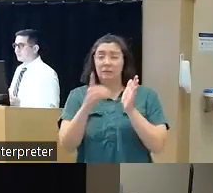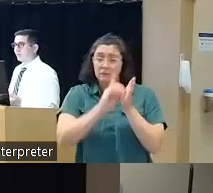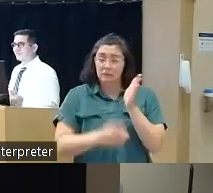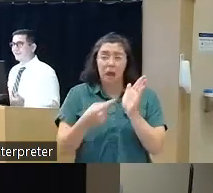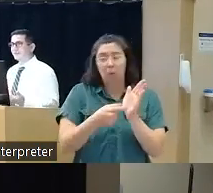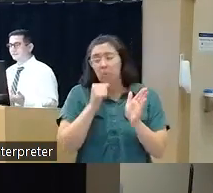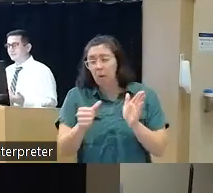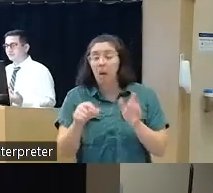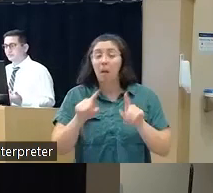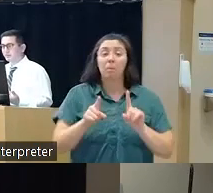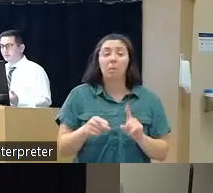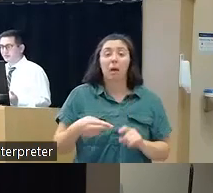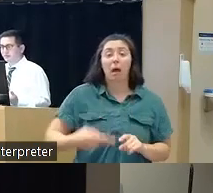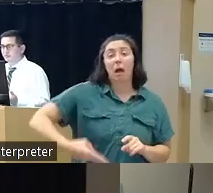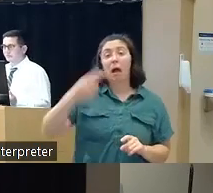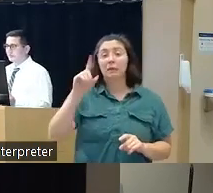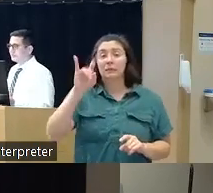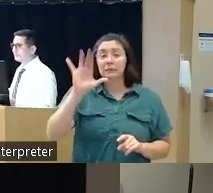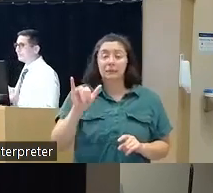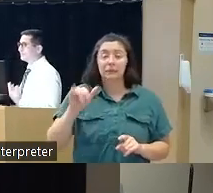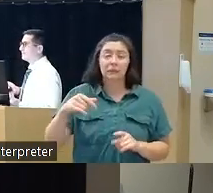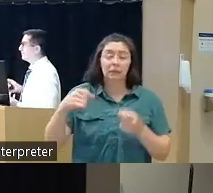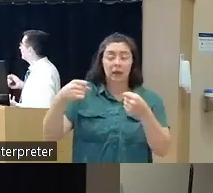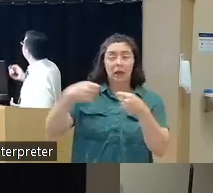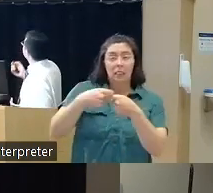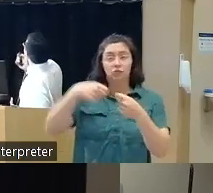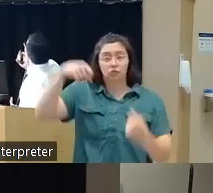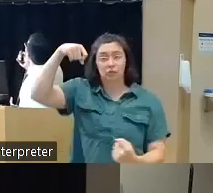similar it's called high density transcranial electrical stimulation so you can see here you